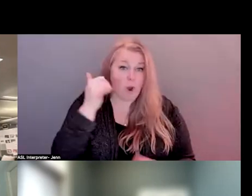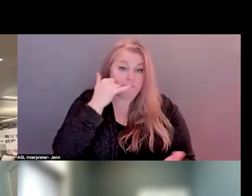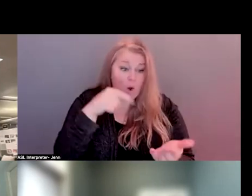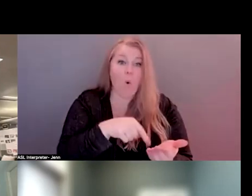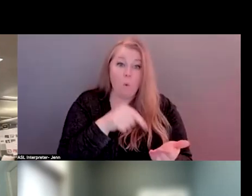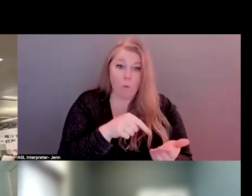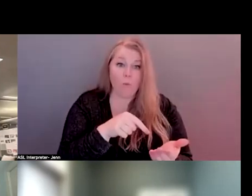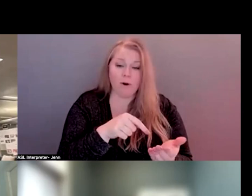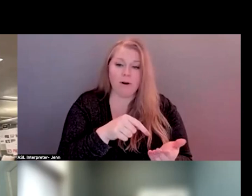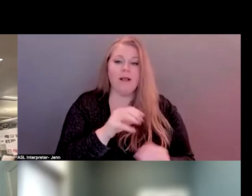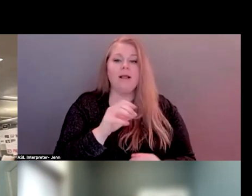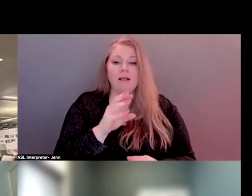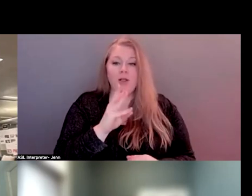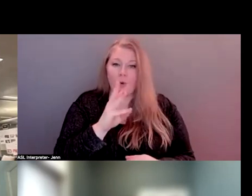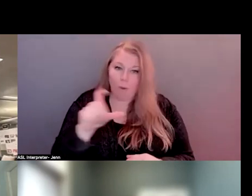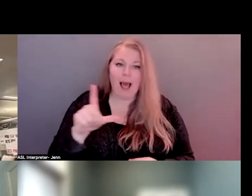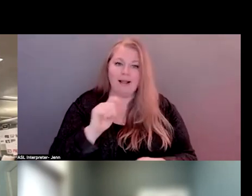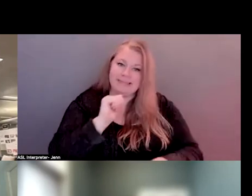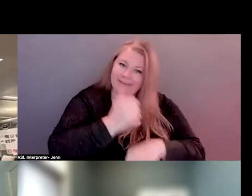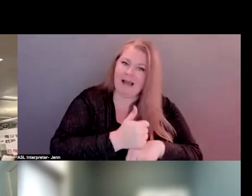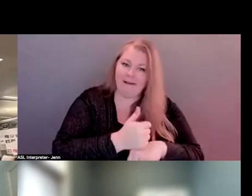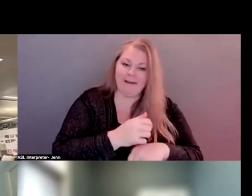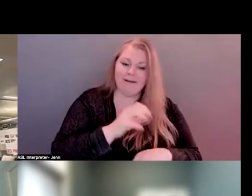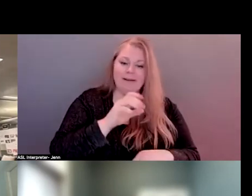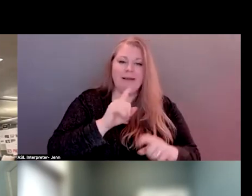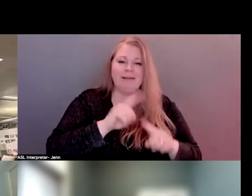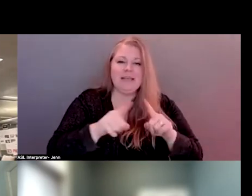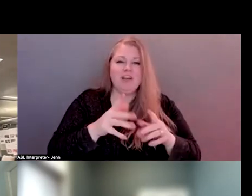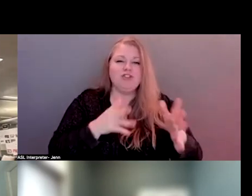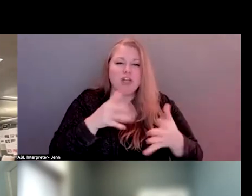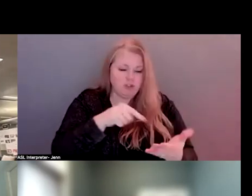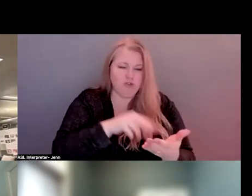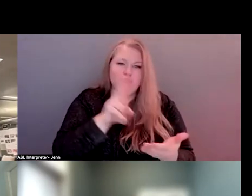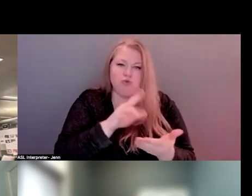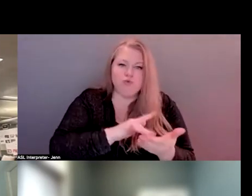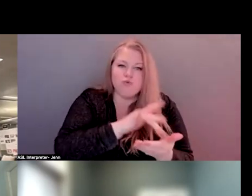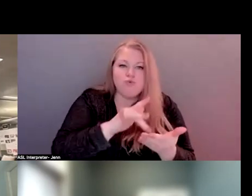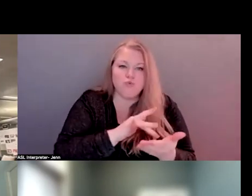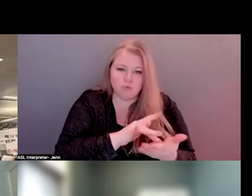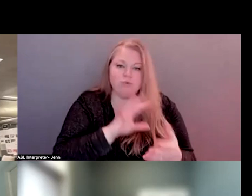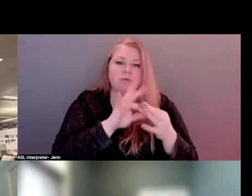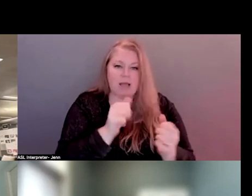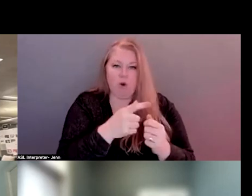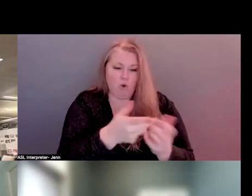There is a well-defined set of gestures that people can do in terms of how you interact with this device.